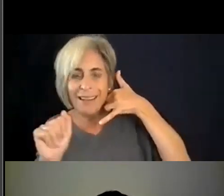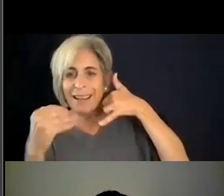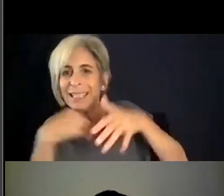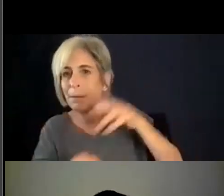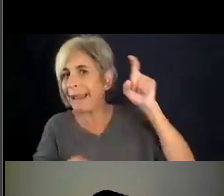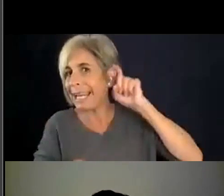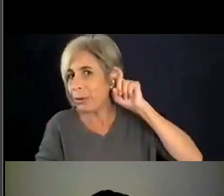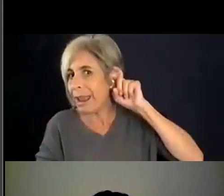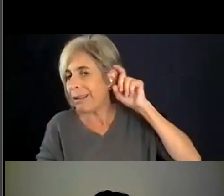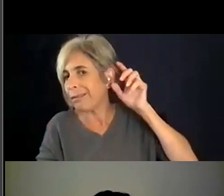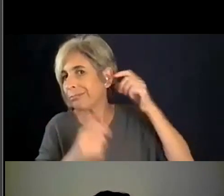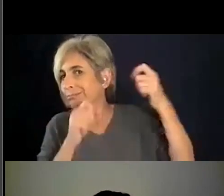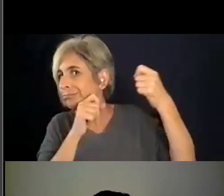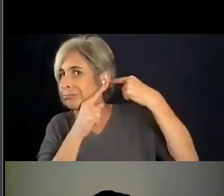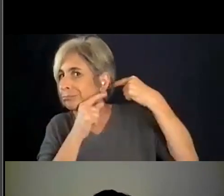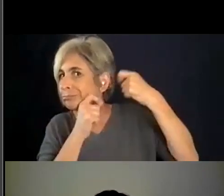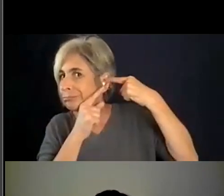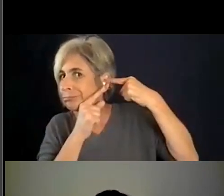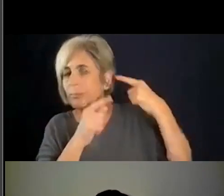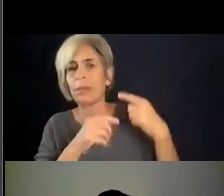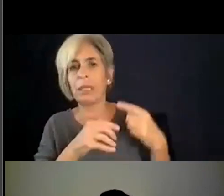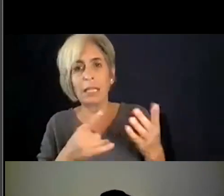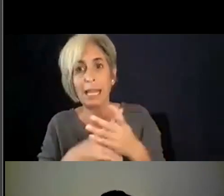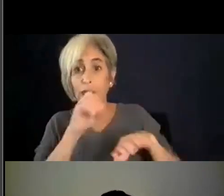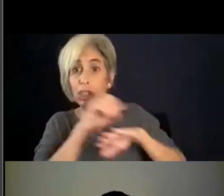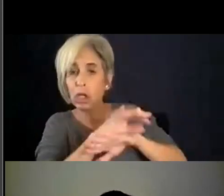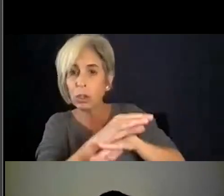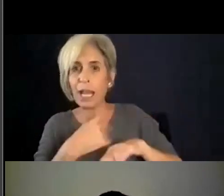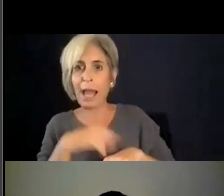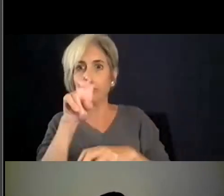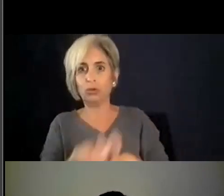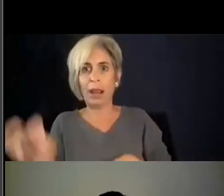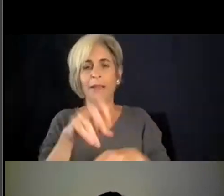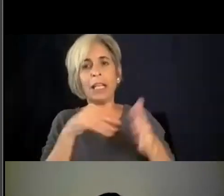This is really important as a consultant, I'm on the road a lot and take a lot of